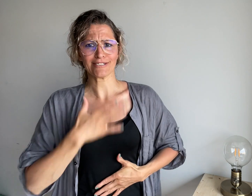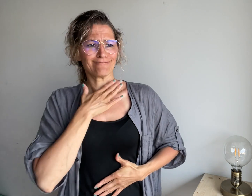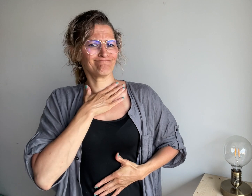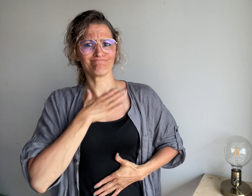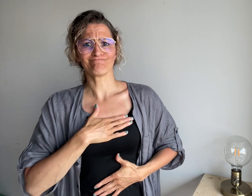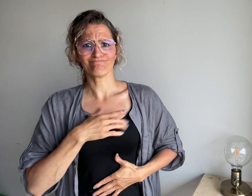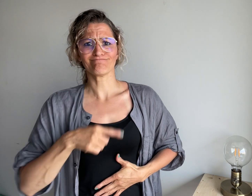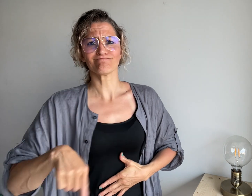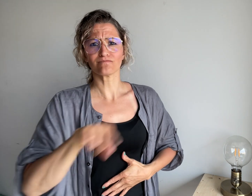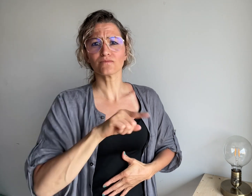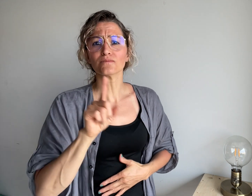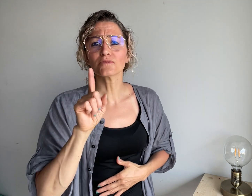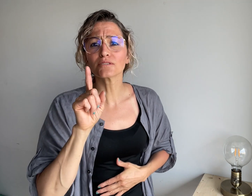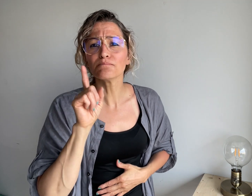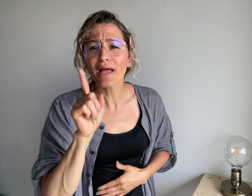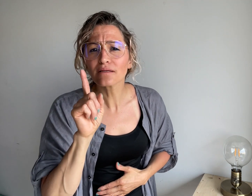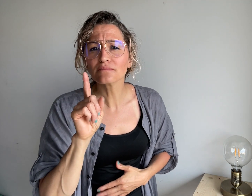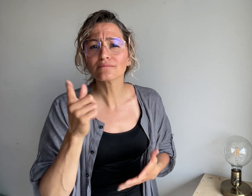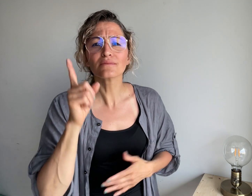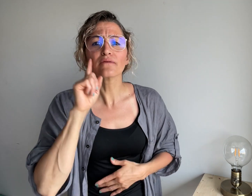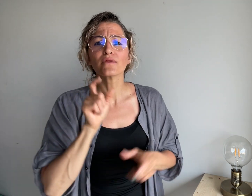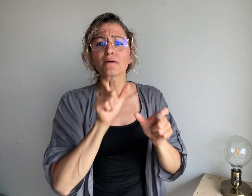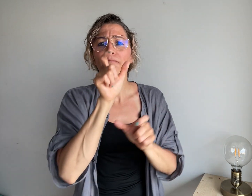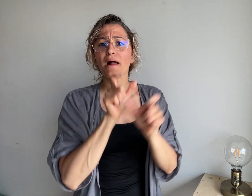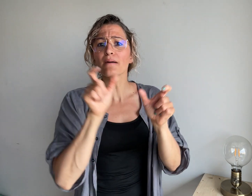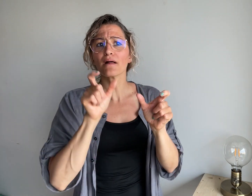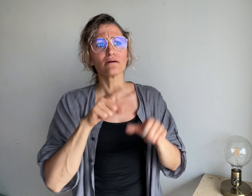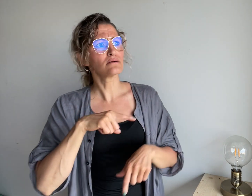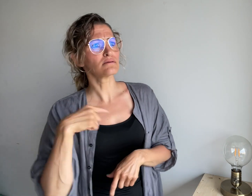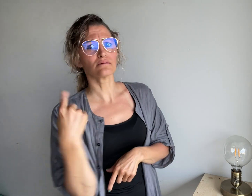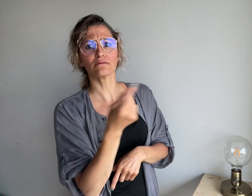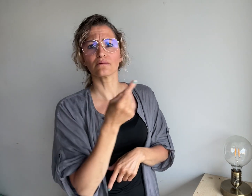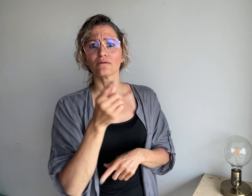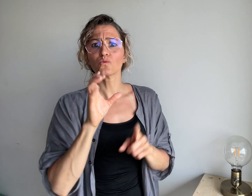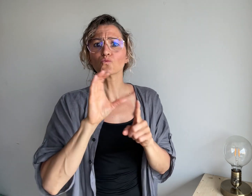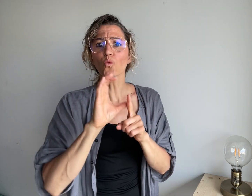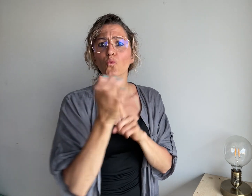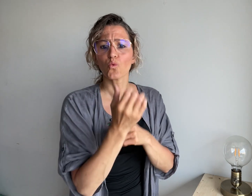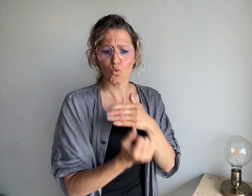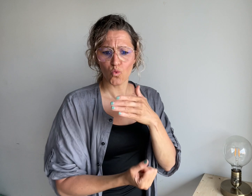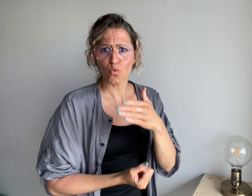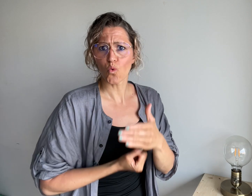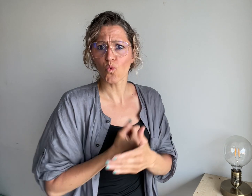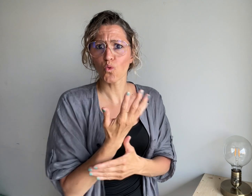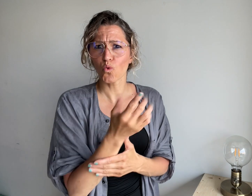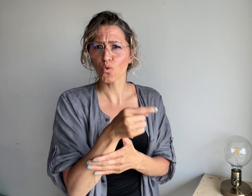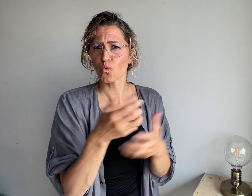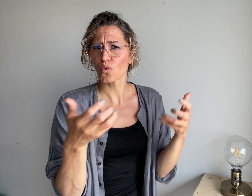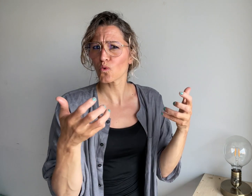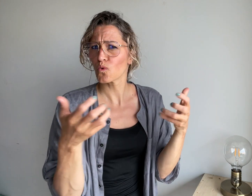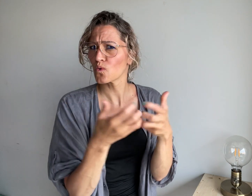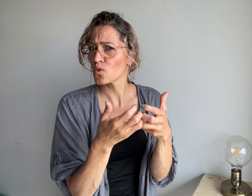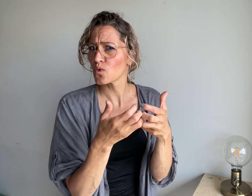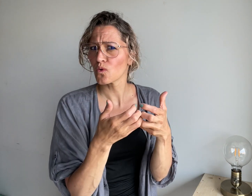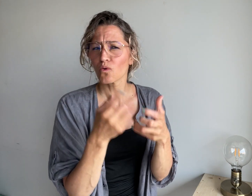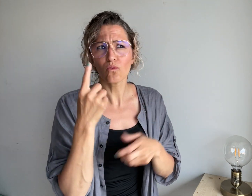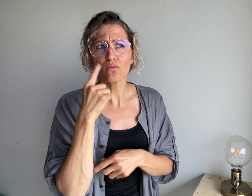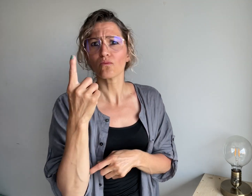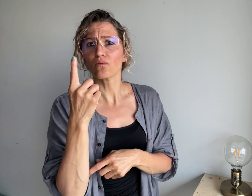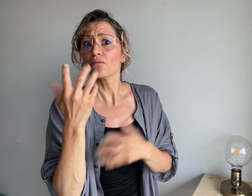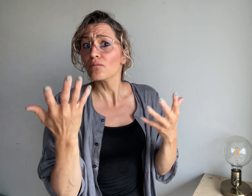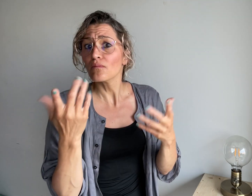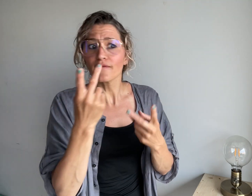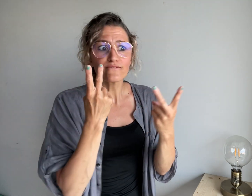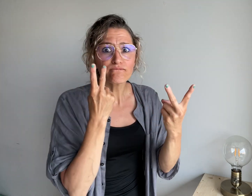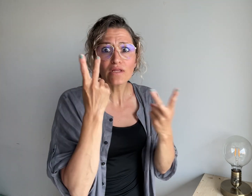culture needs such as visual art made by Deaf people, or